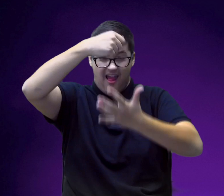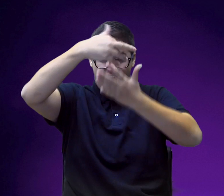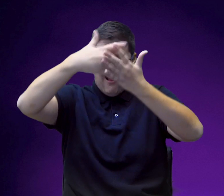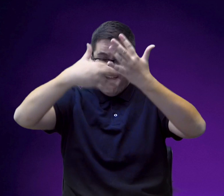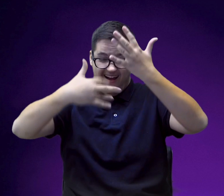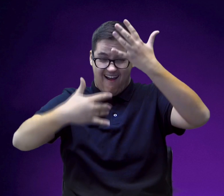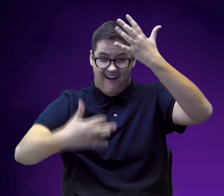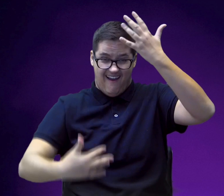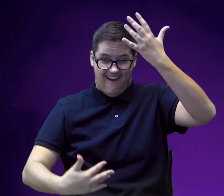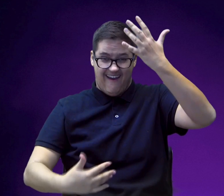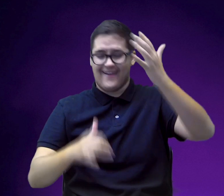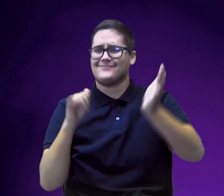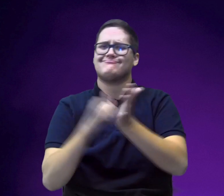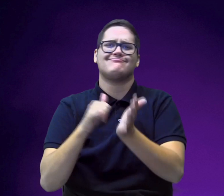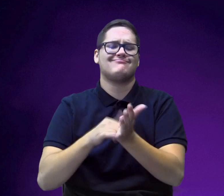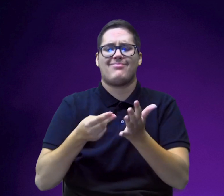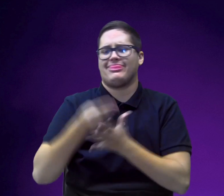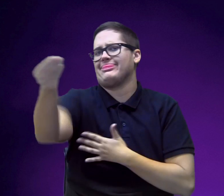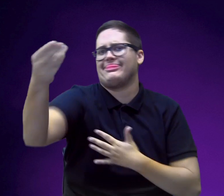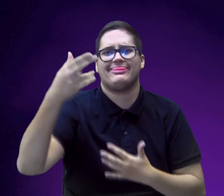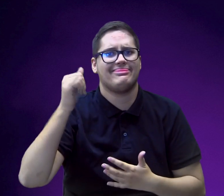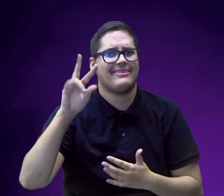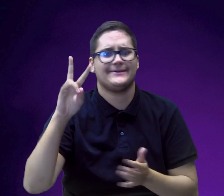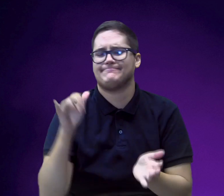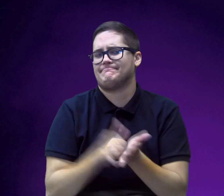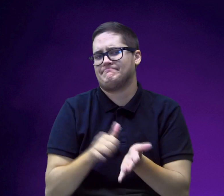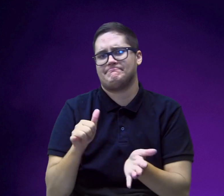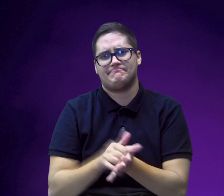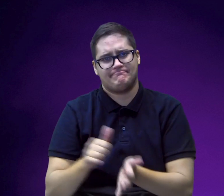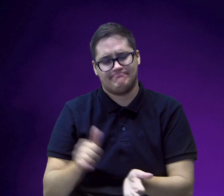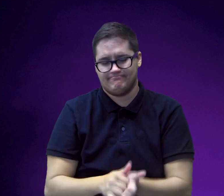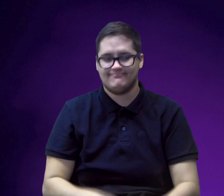You cannot get HIV from all of these things.